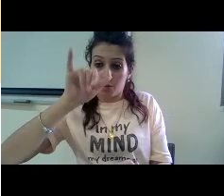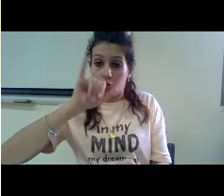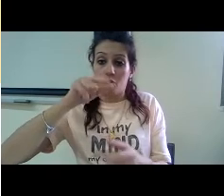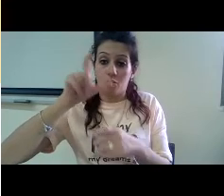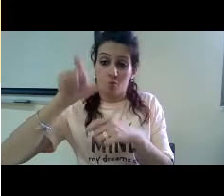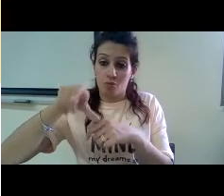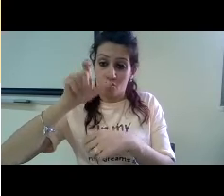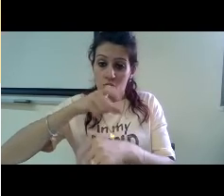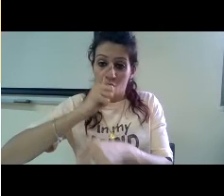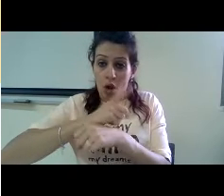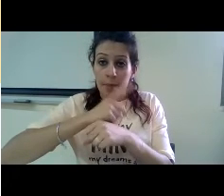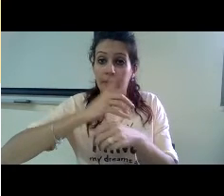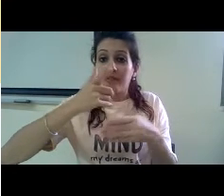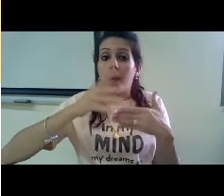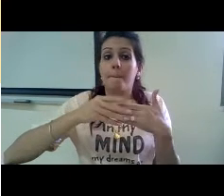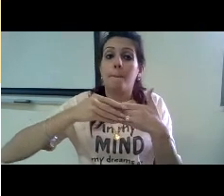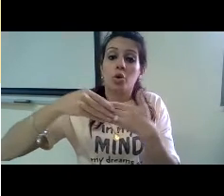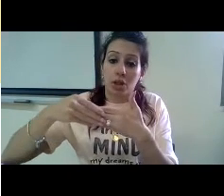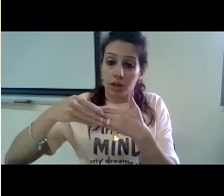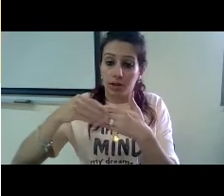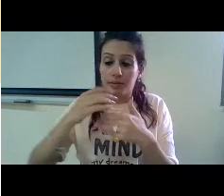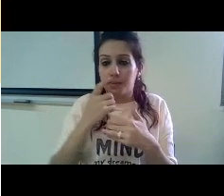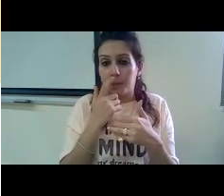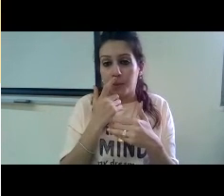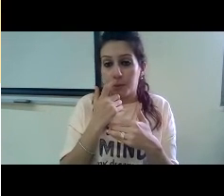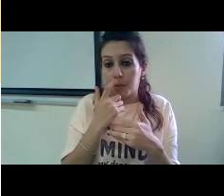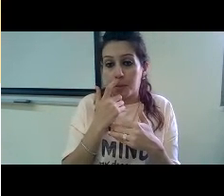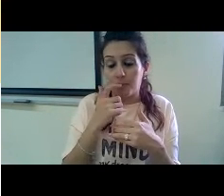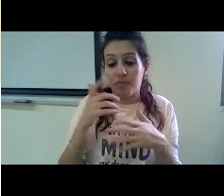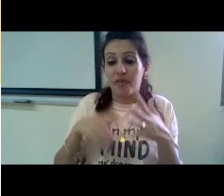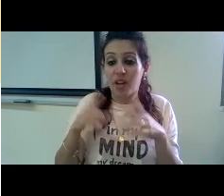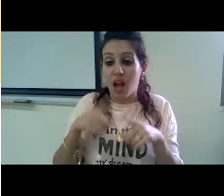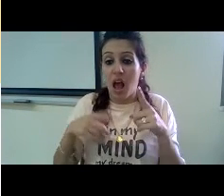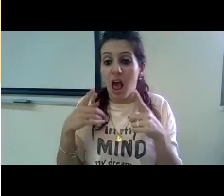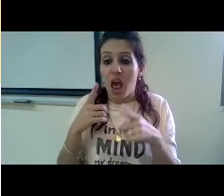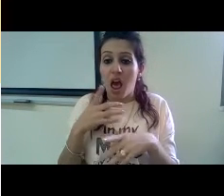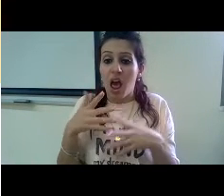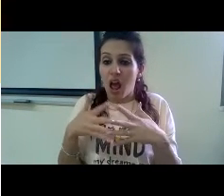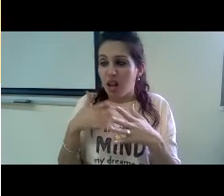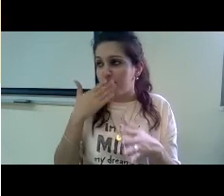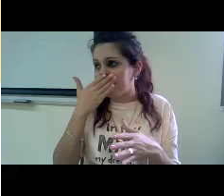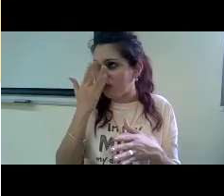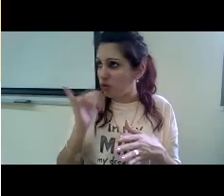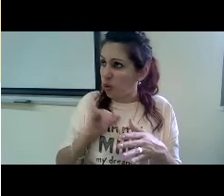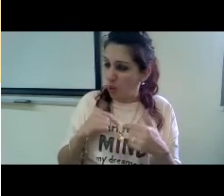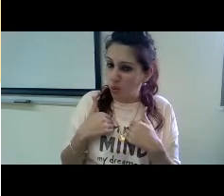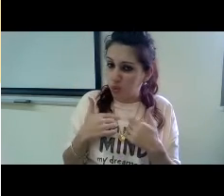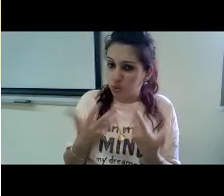but about they don't know how to deal and manage their children's behavior.